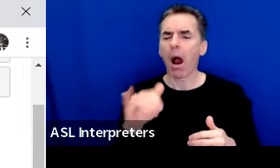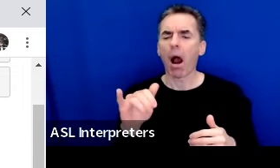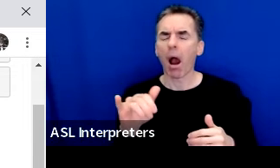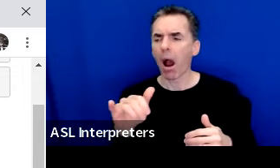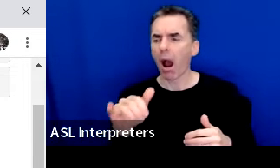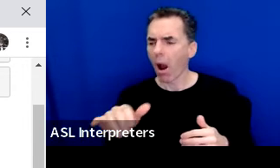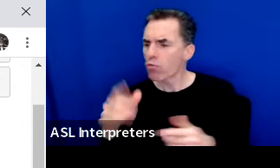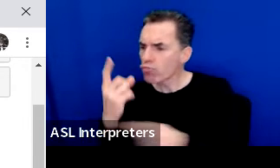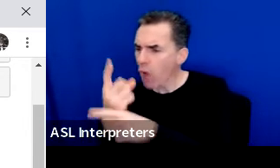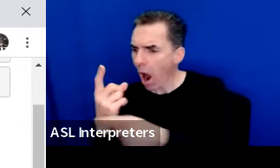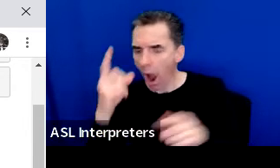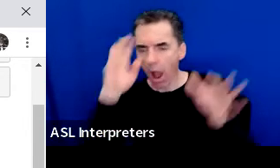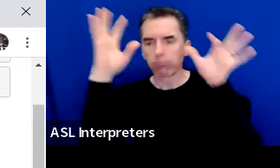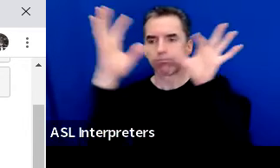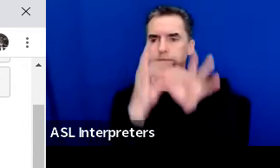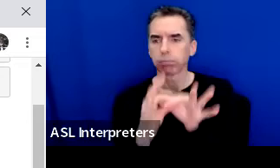I got a 1.3, three out of five points.